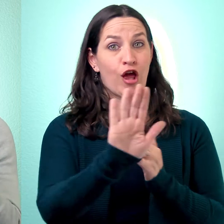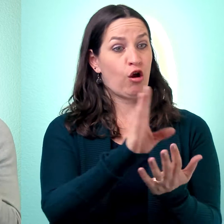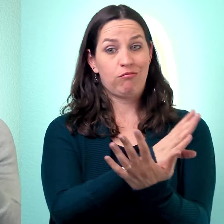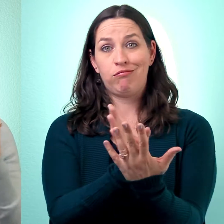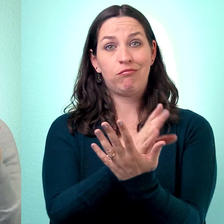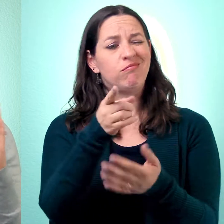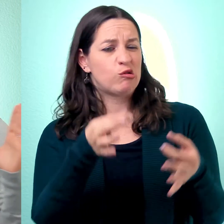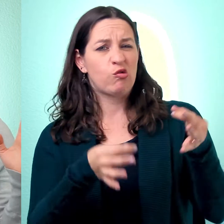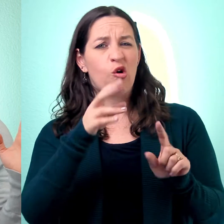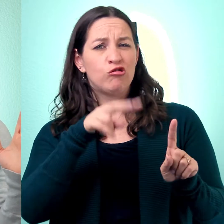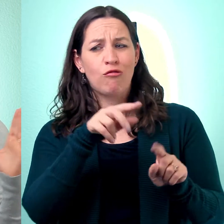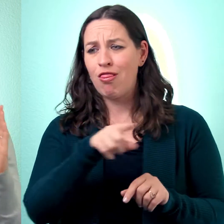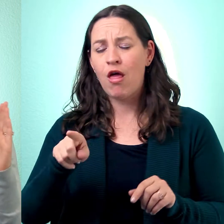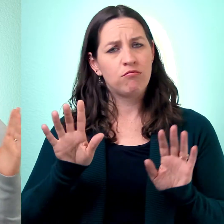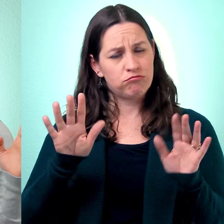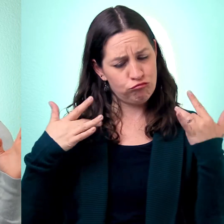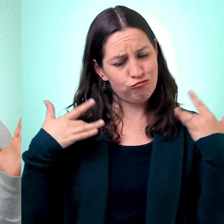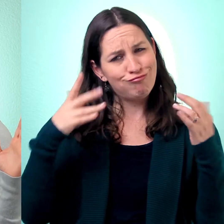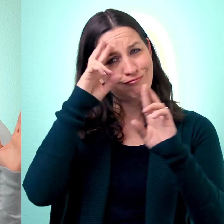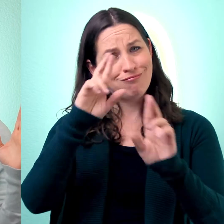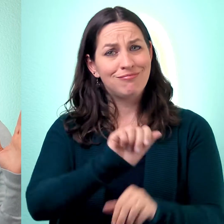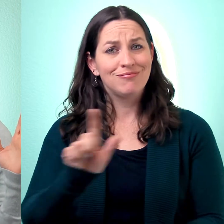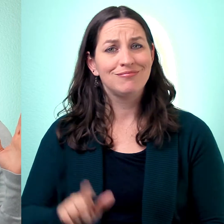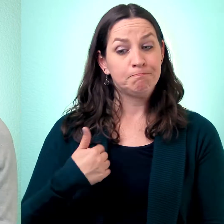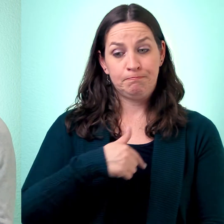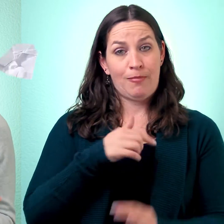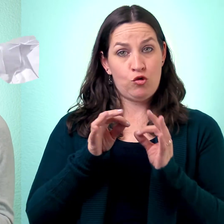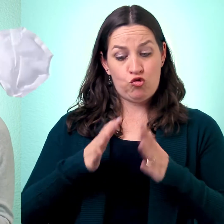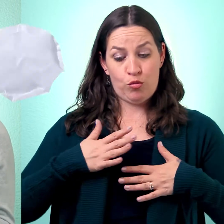not going to judge anyone based on where they land on that spectrum. Our role as interpreters is to